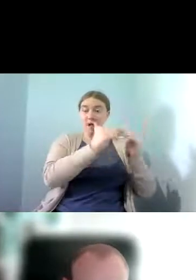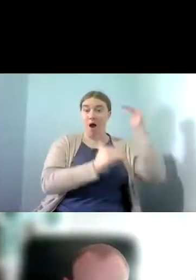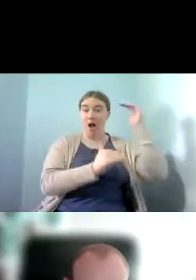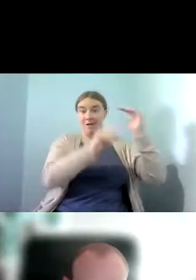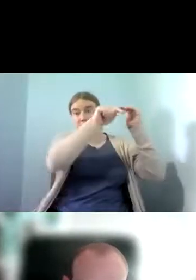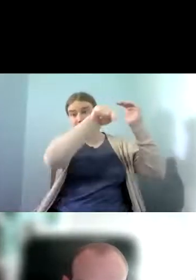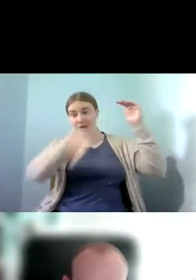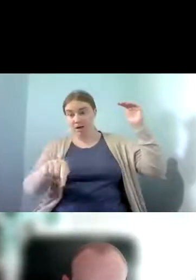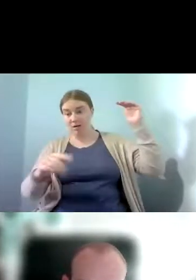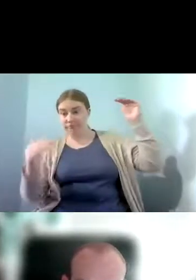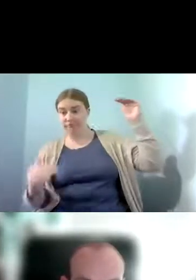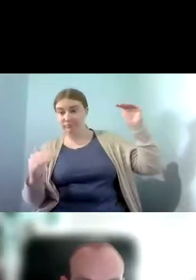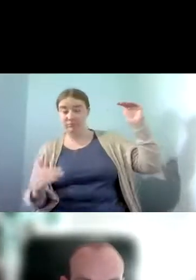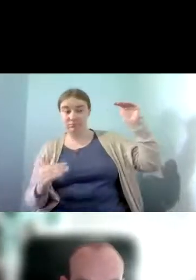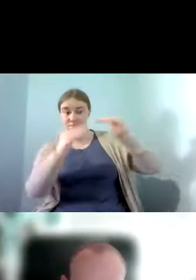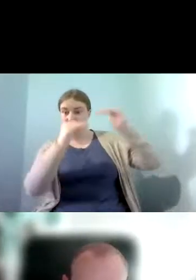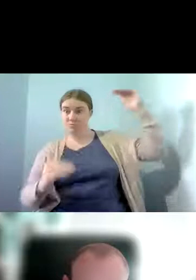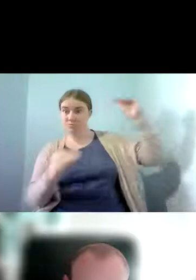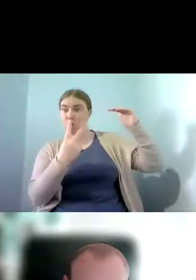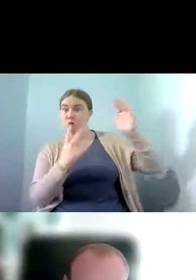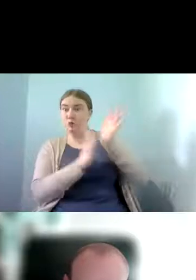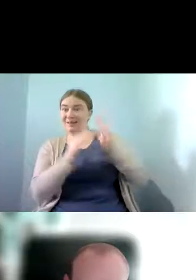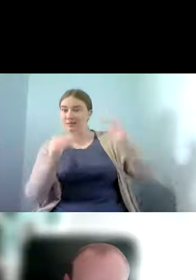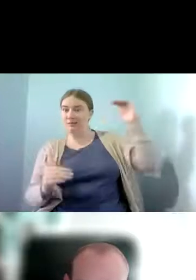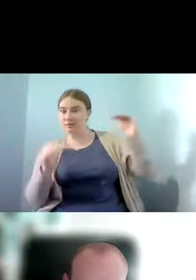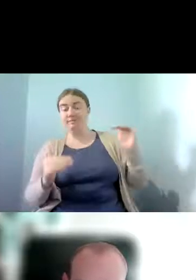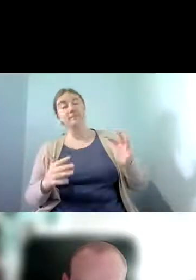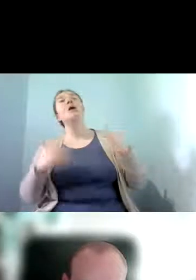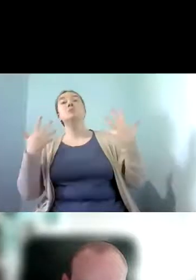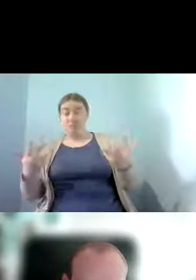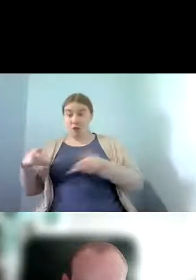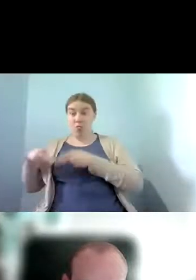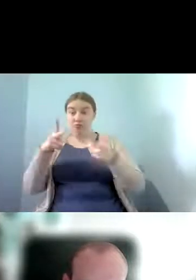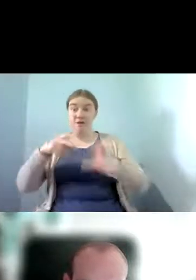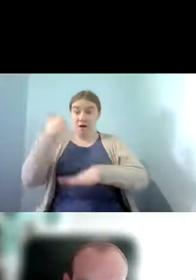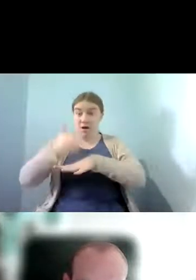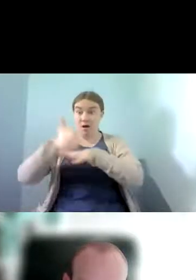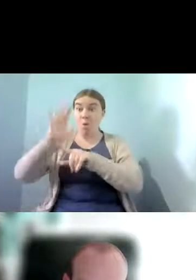almost immediately after the construction of the weirs the impact on migratory fish was noted